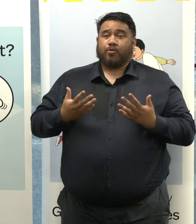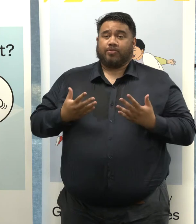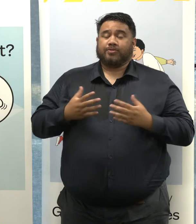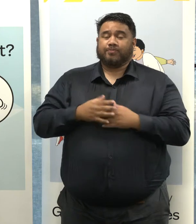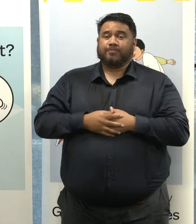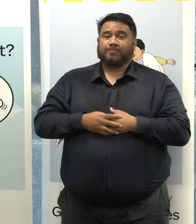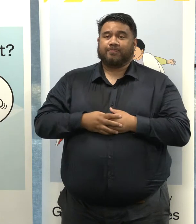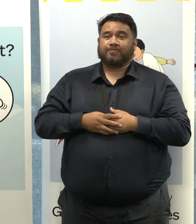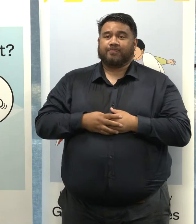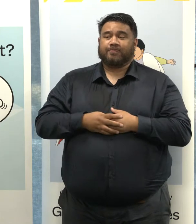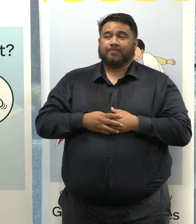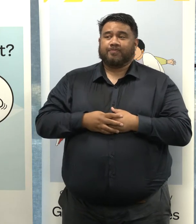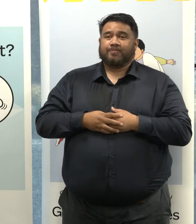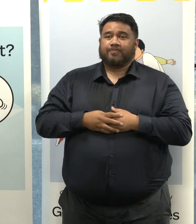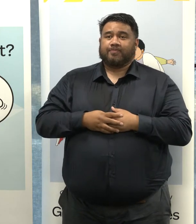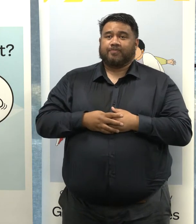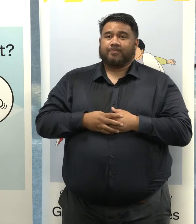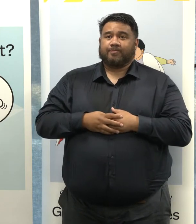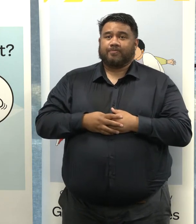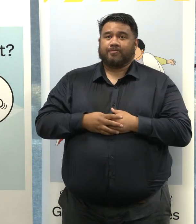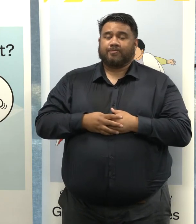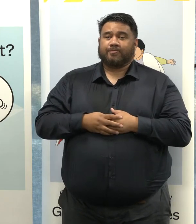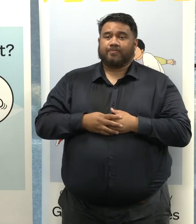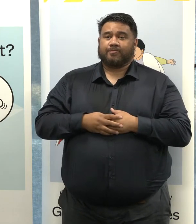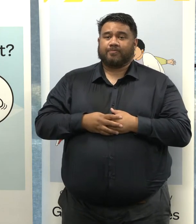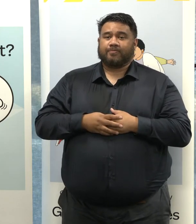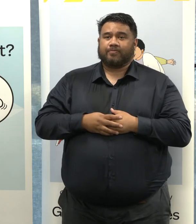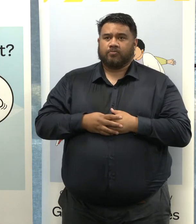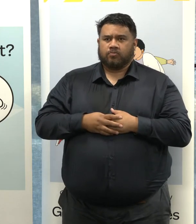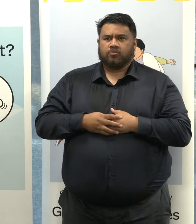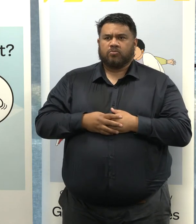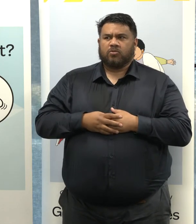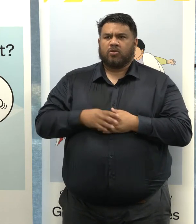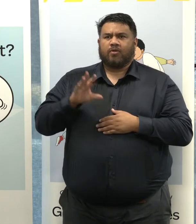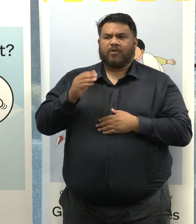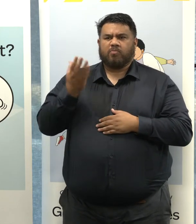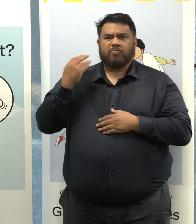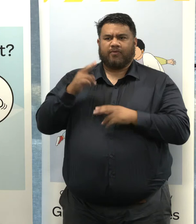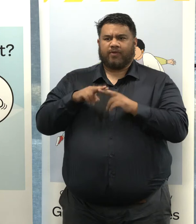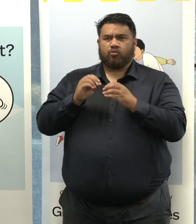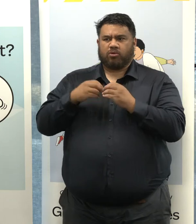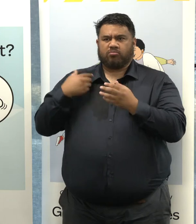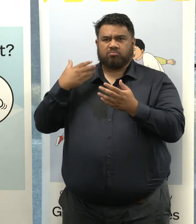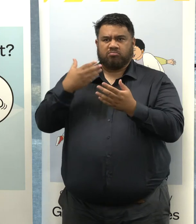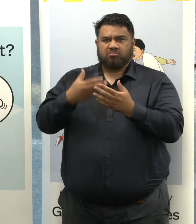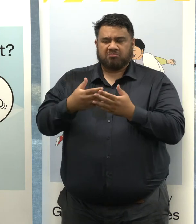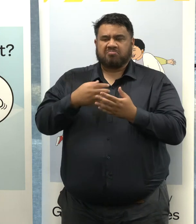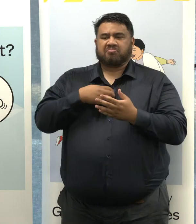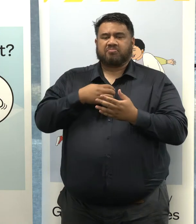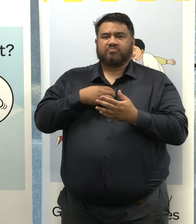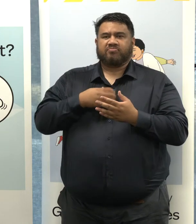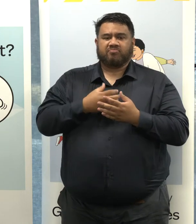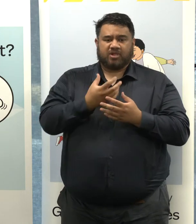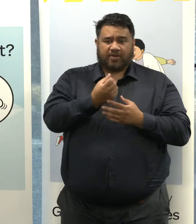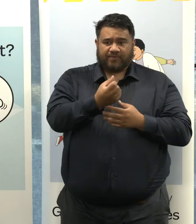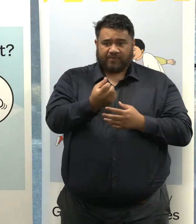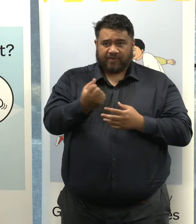cases is 208,625 across the